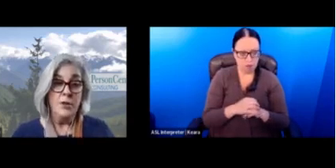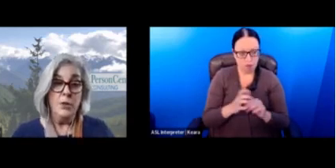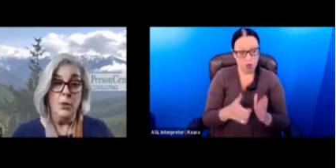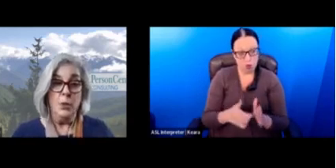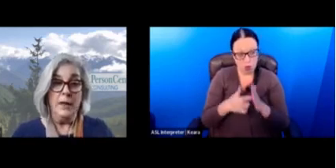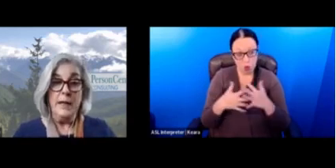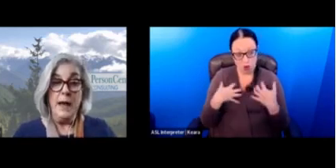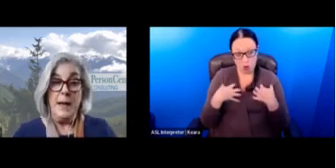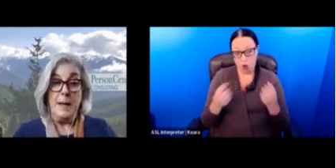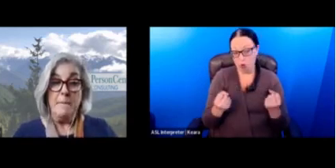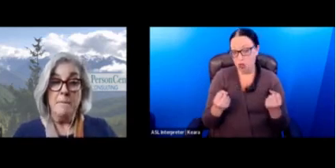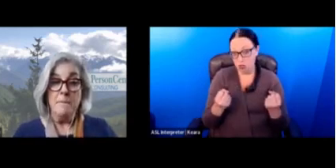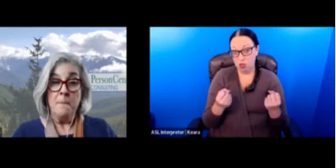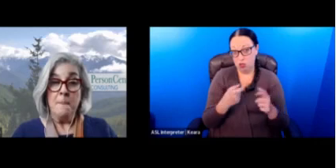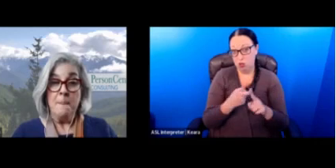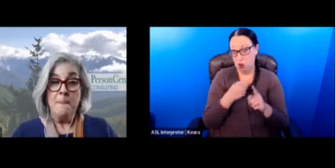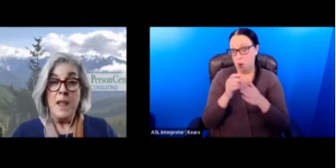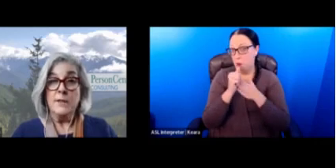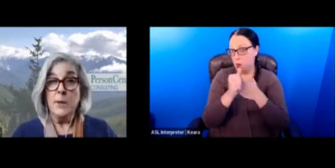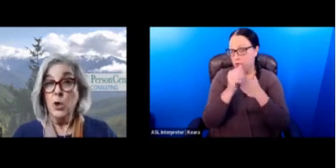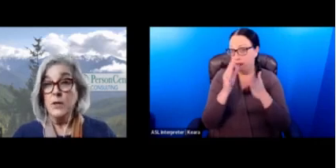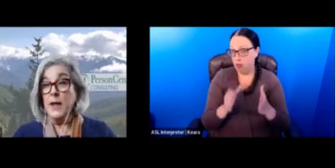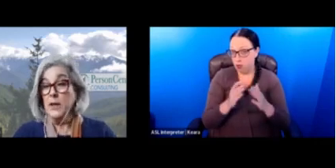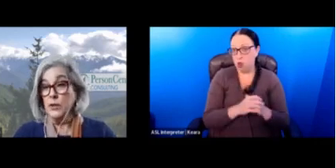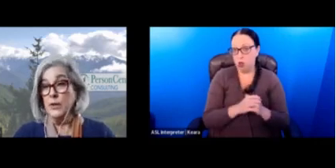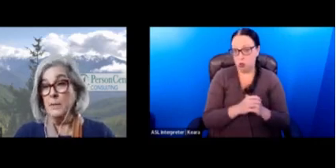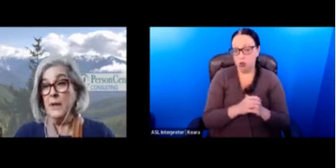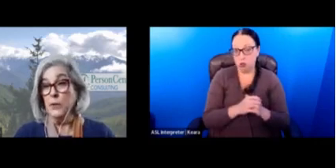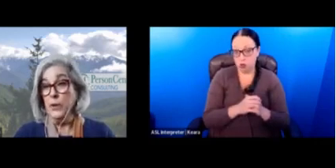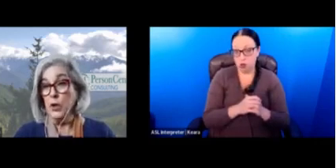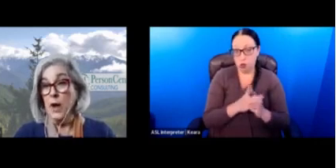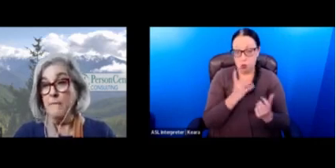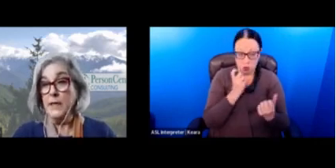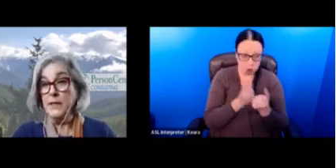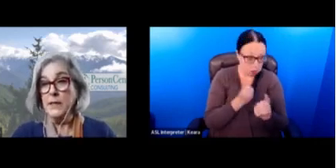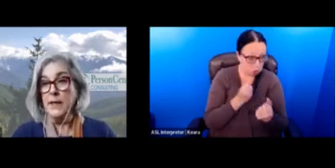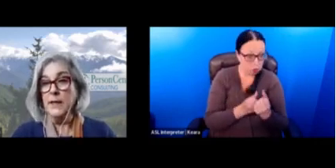to really support and make sure that people feel confident in